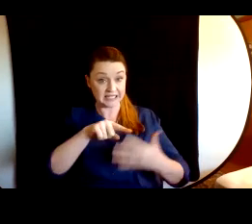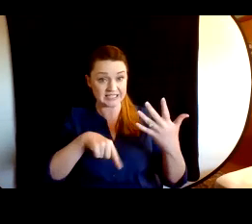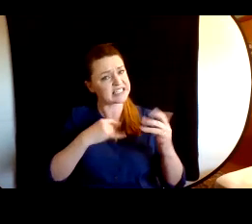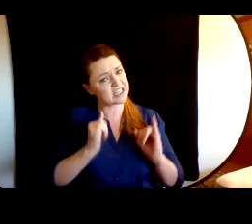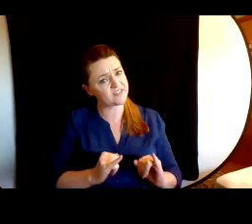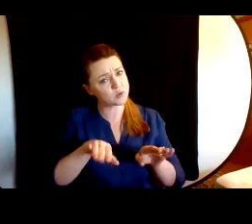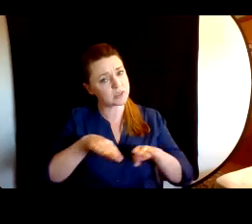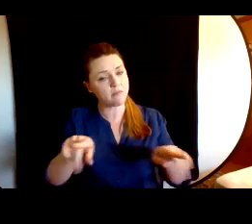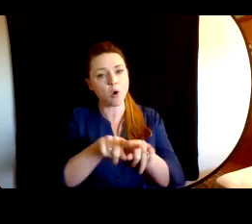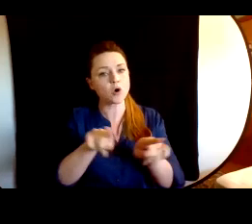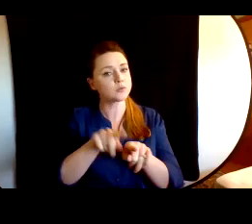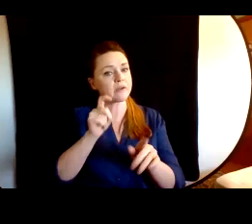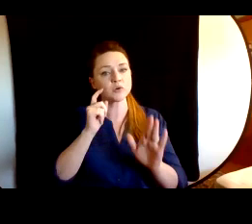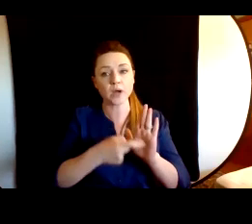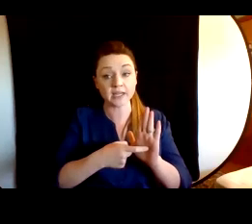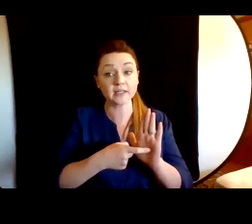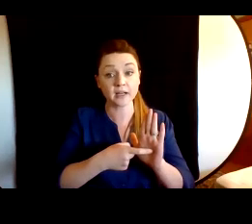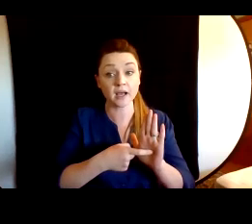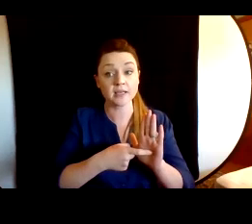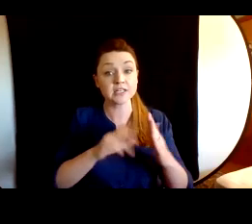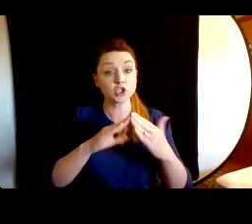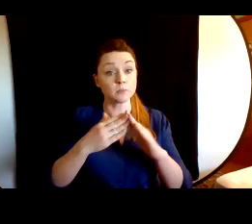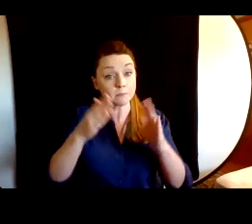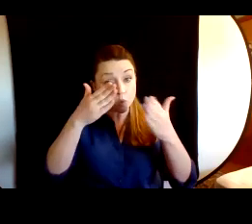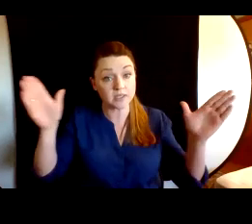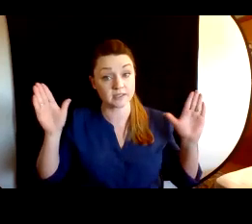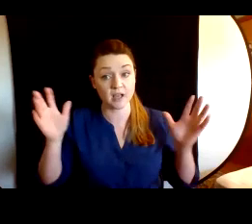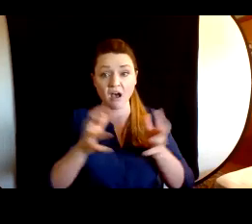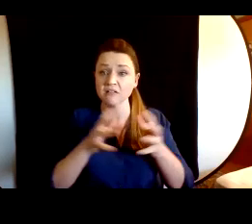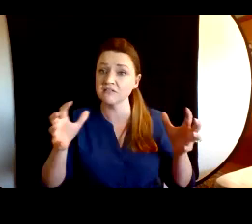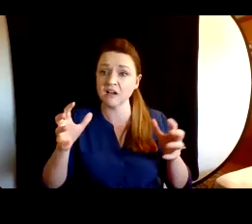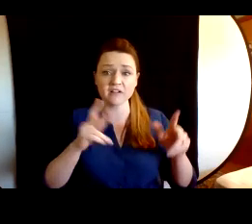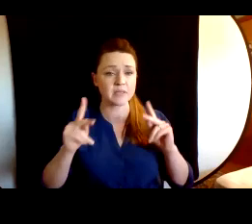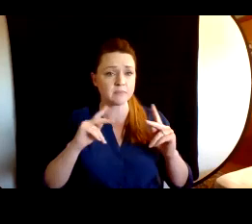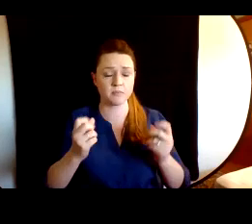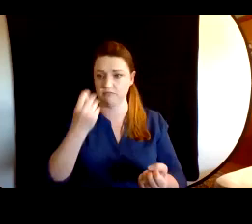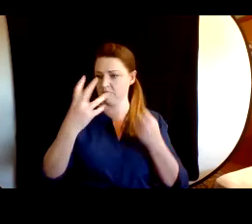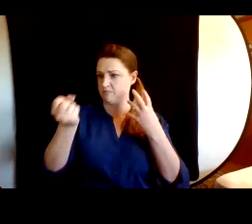But we also have to recognize that as a community, a lot of us have been bombarded repeatedly